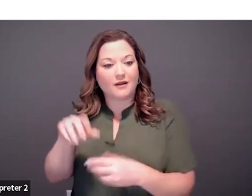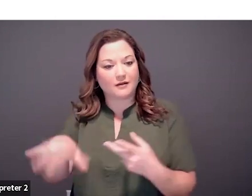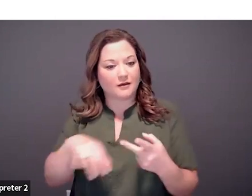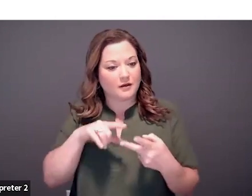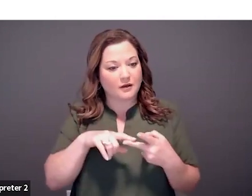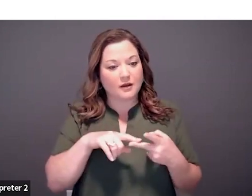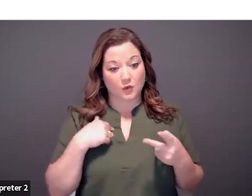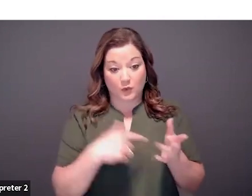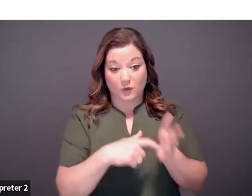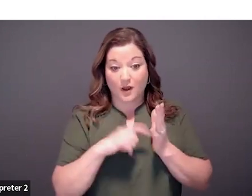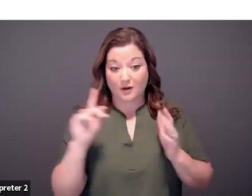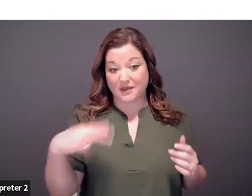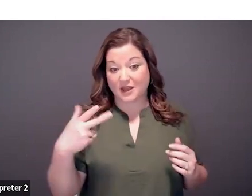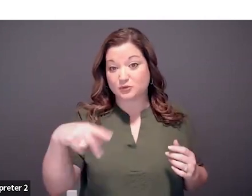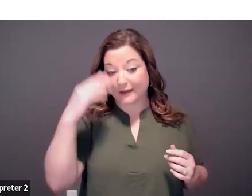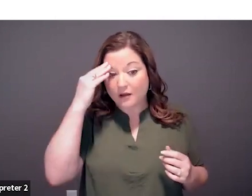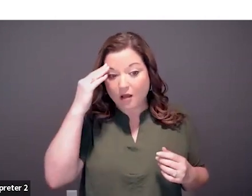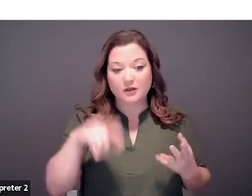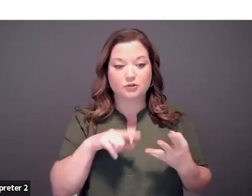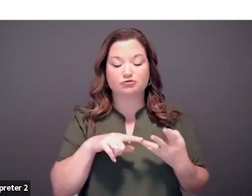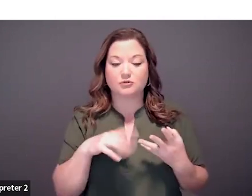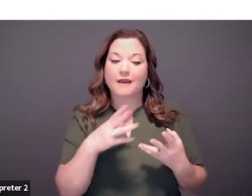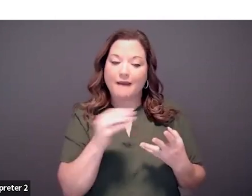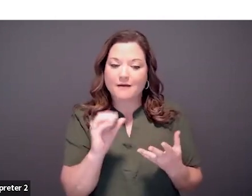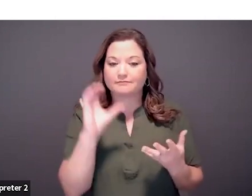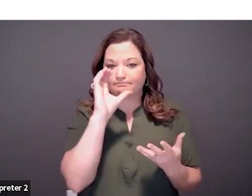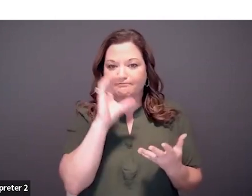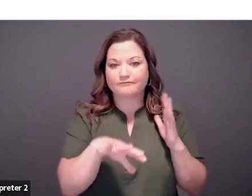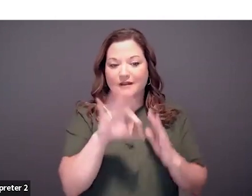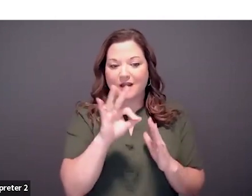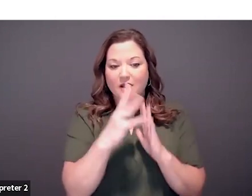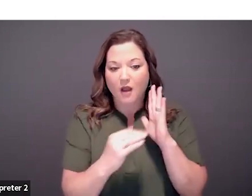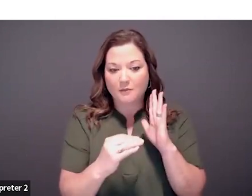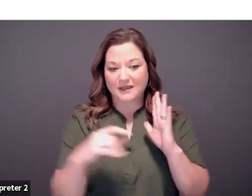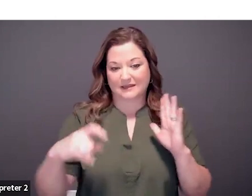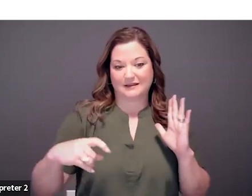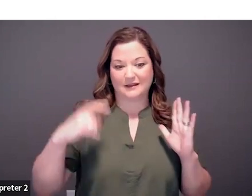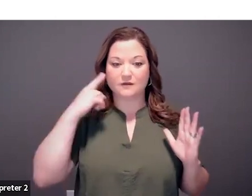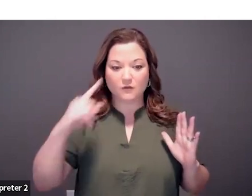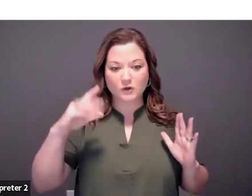in all of the essential CSS such as for error and confirmation messages,